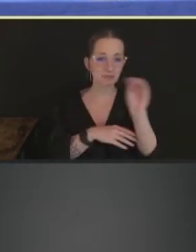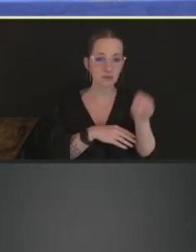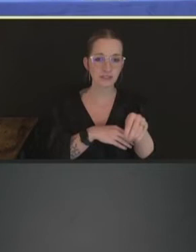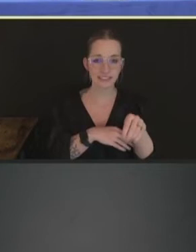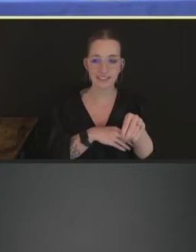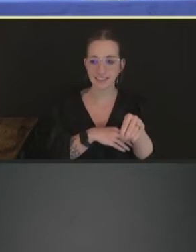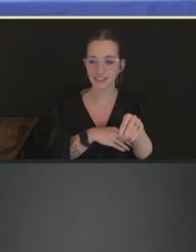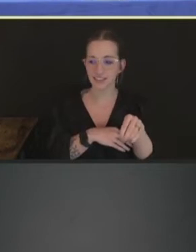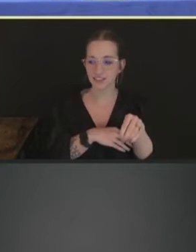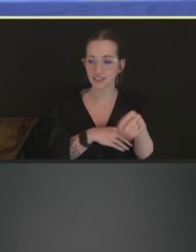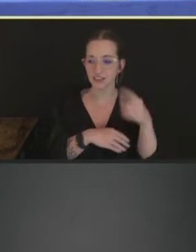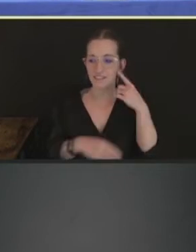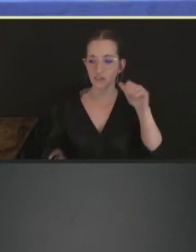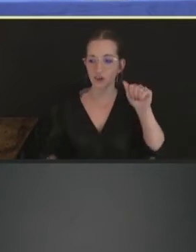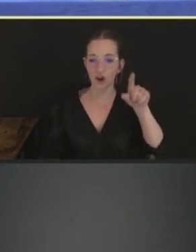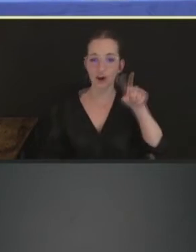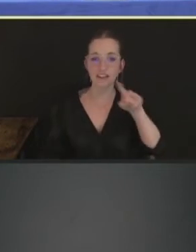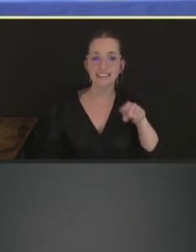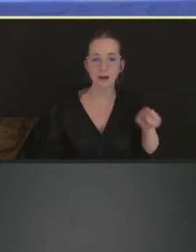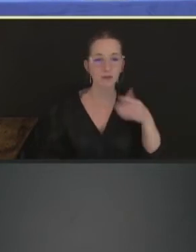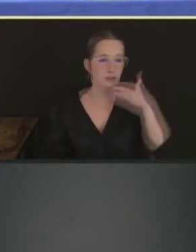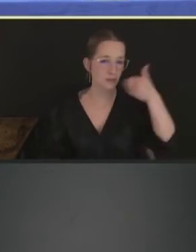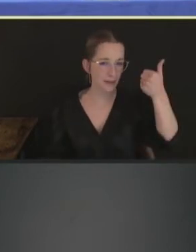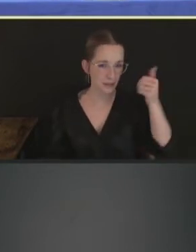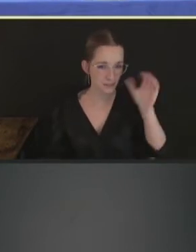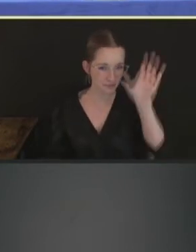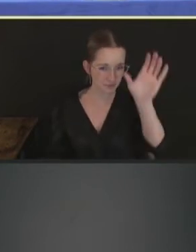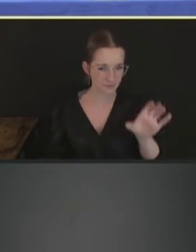Alzheimer's vaccine.